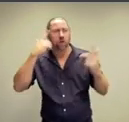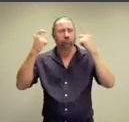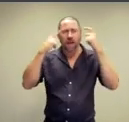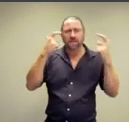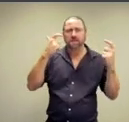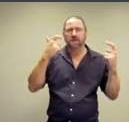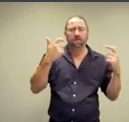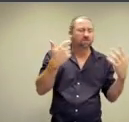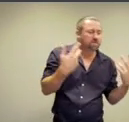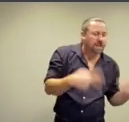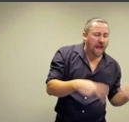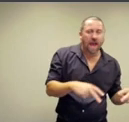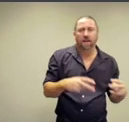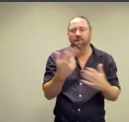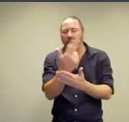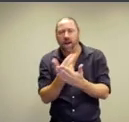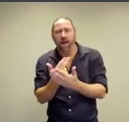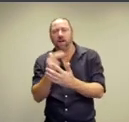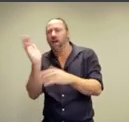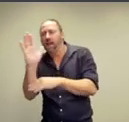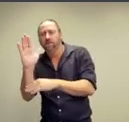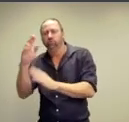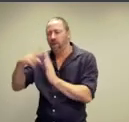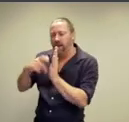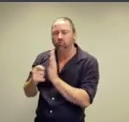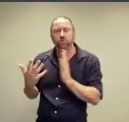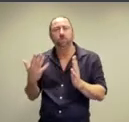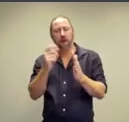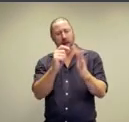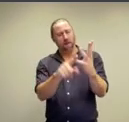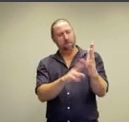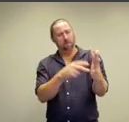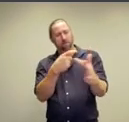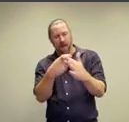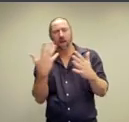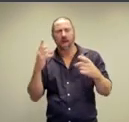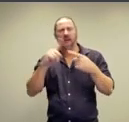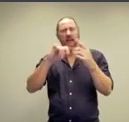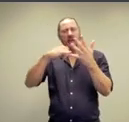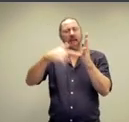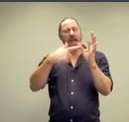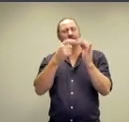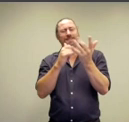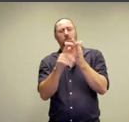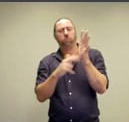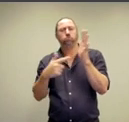expression like music, art, dance literature and film. At its core, punk is characterized by